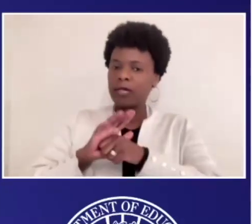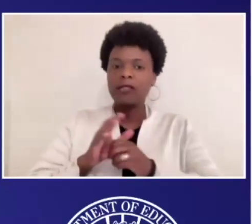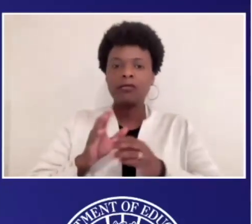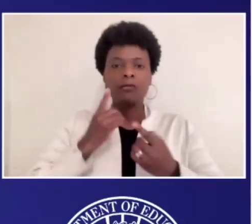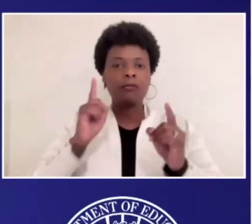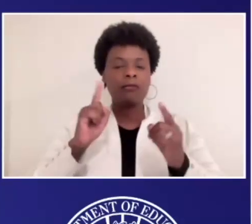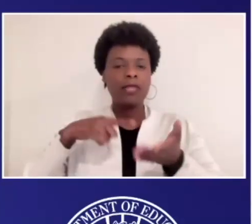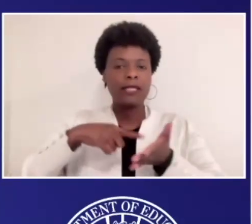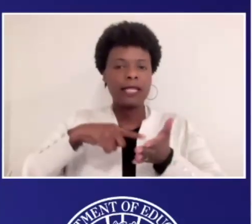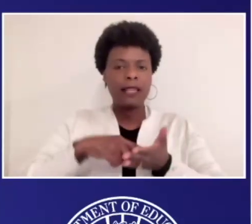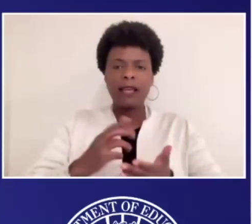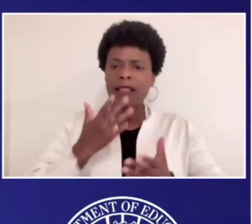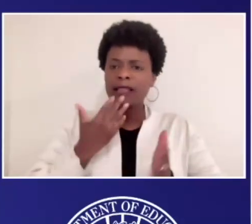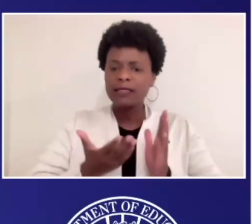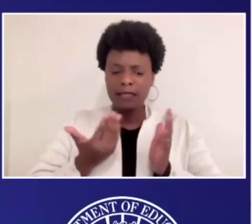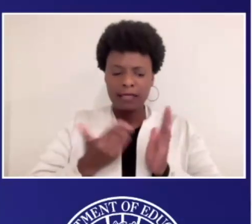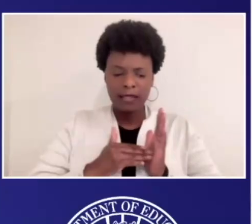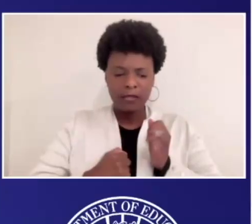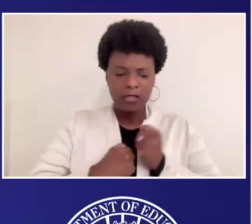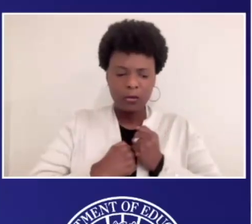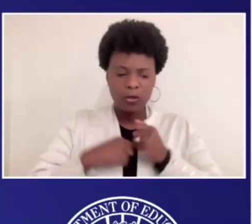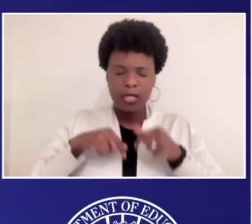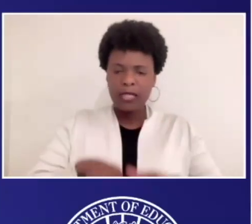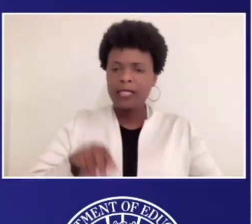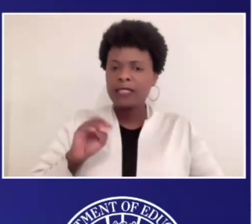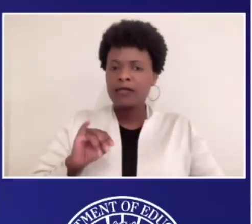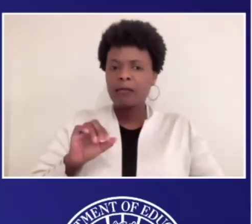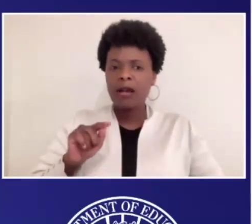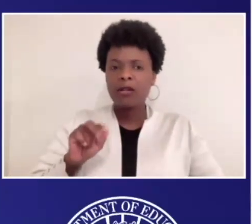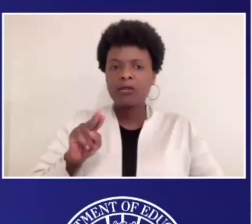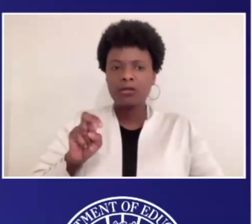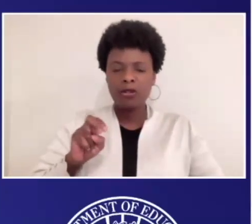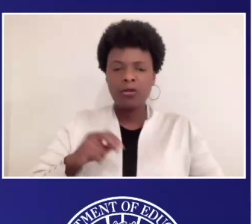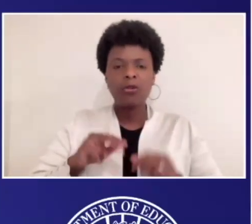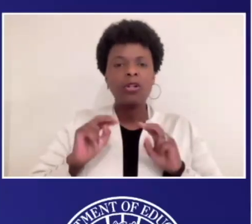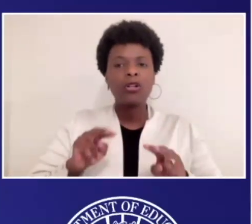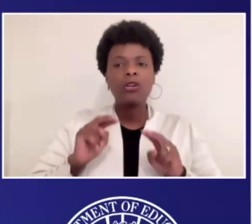us reach this important milestone, and we look forward to the lasting, positive impact that it will have on our